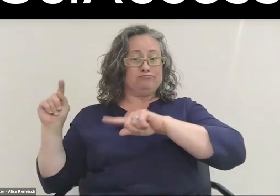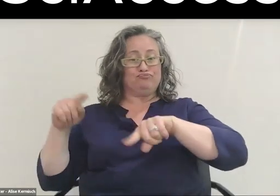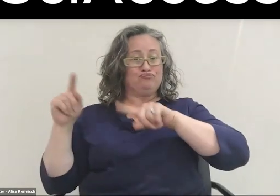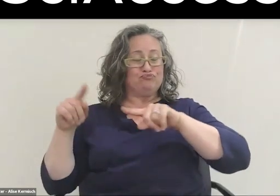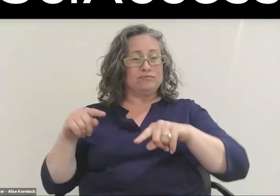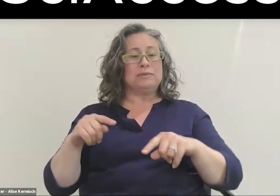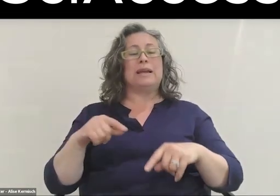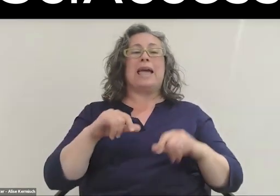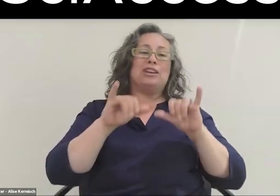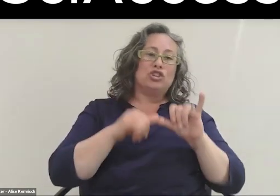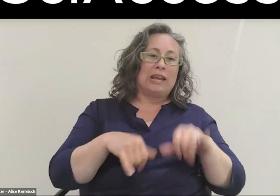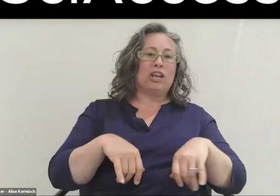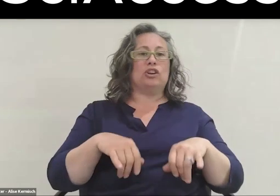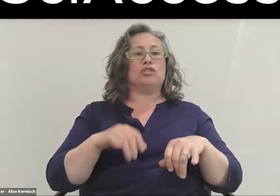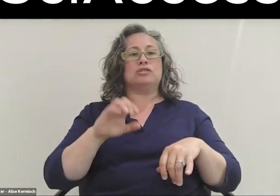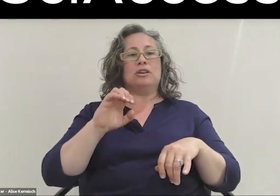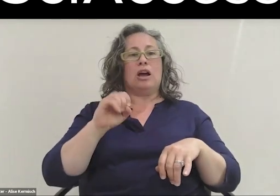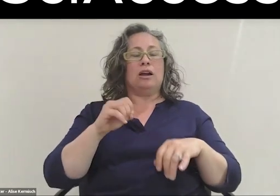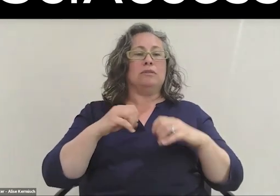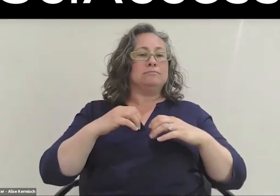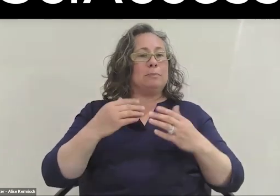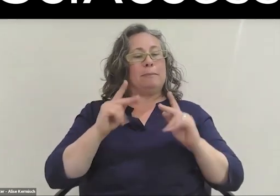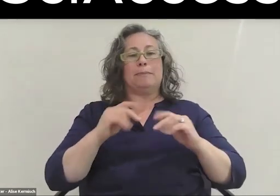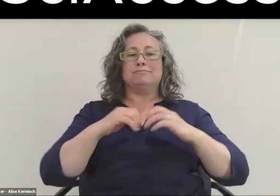designers, entrepreneurs, clinicians, people with disability.